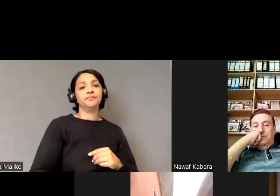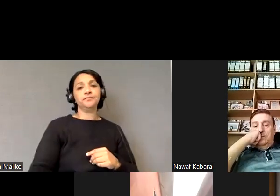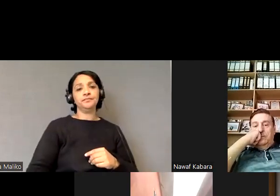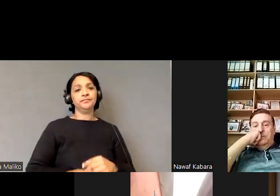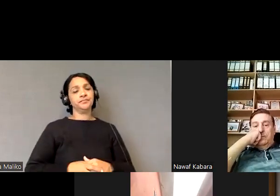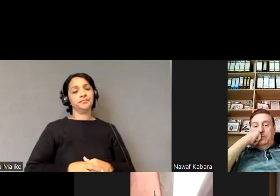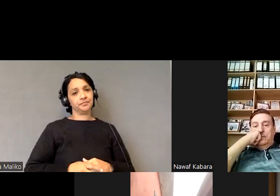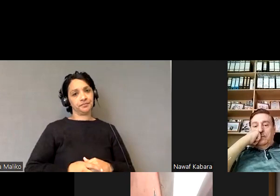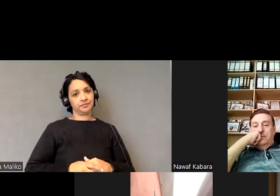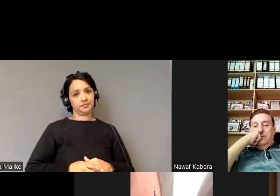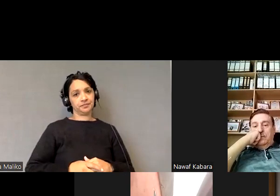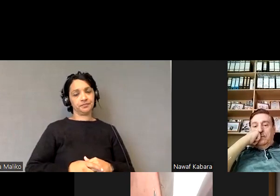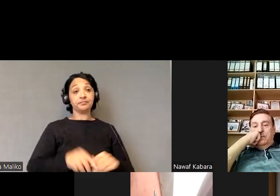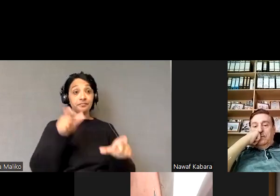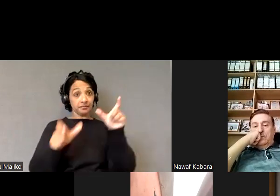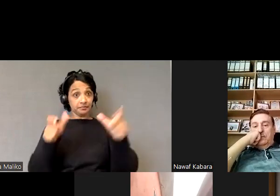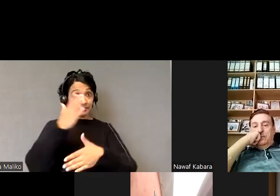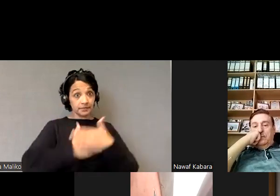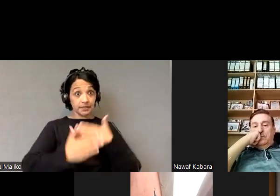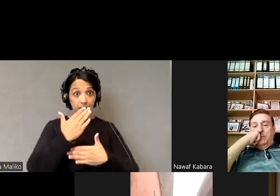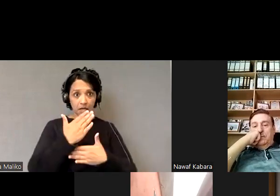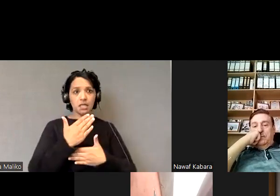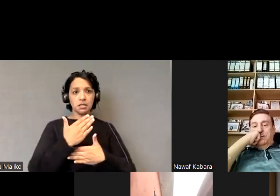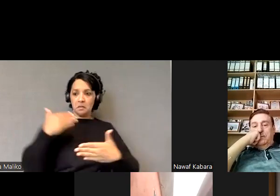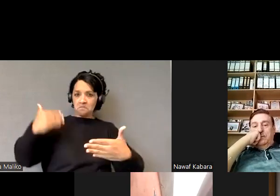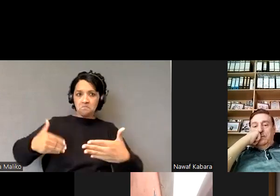absolutely invisible along all points of the peace continuum.